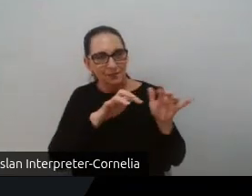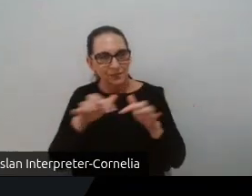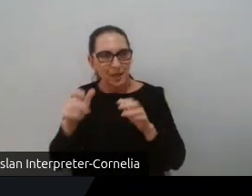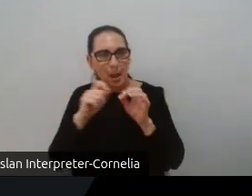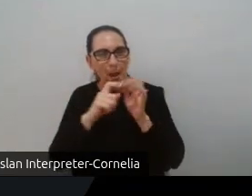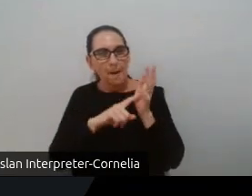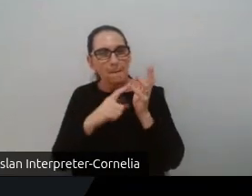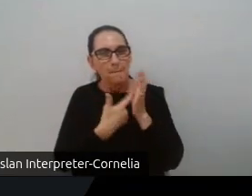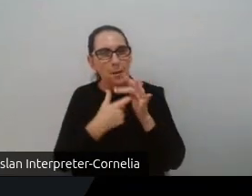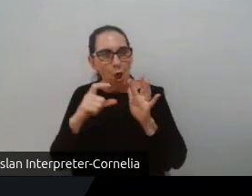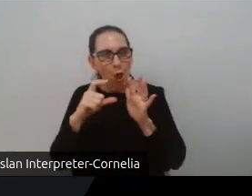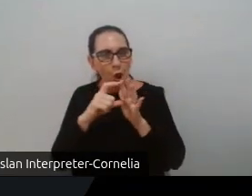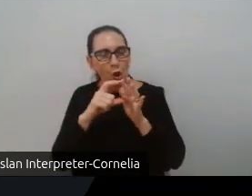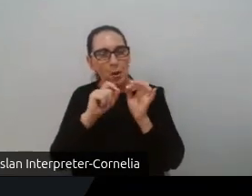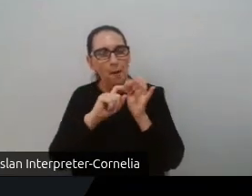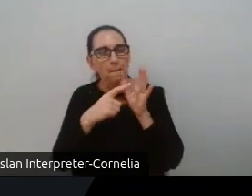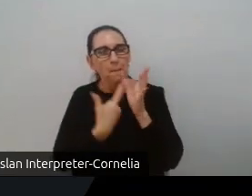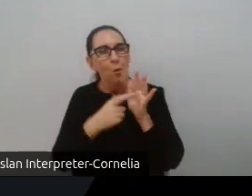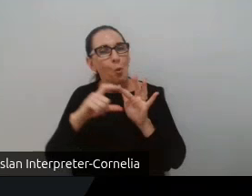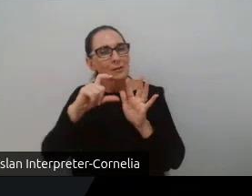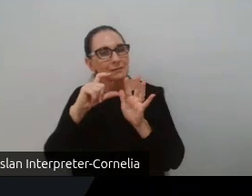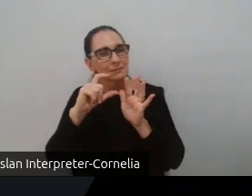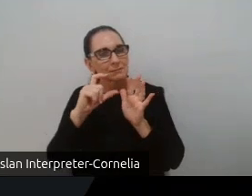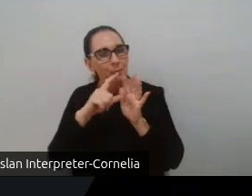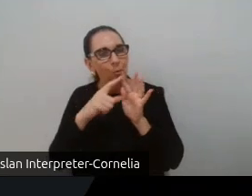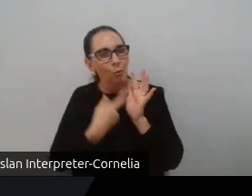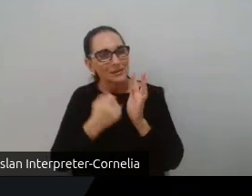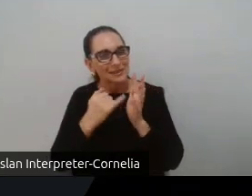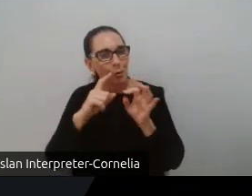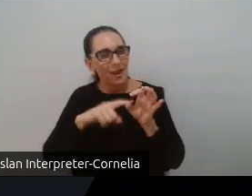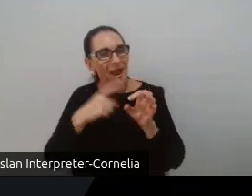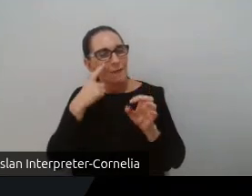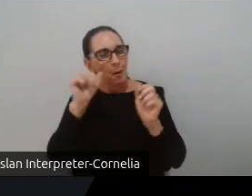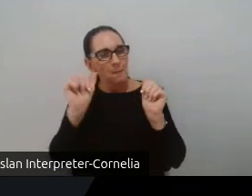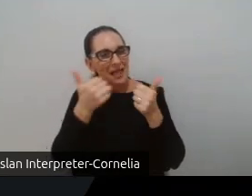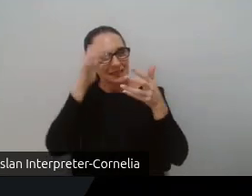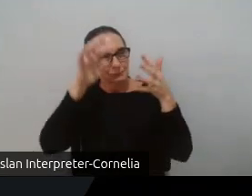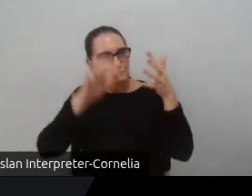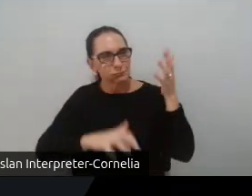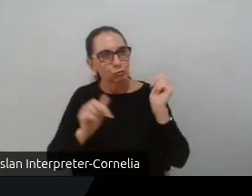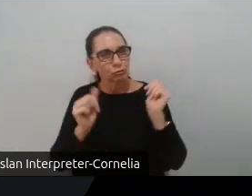and enjoy looking through all of many, many resources we've built for it." Yeah. Thank you.